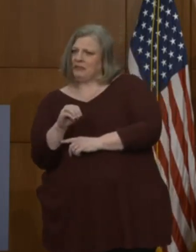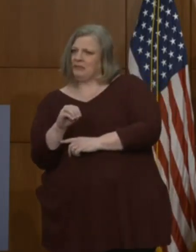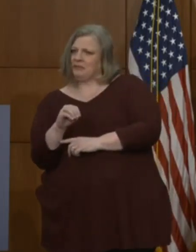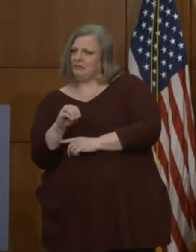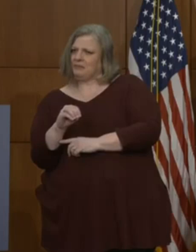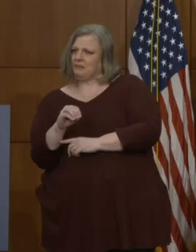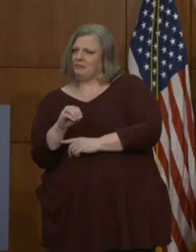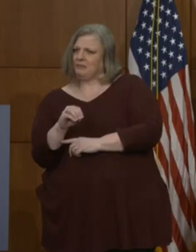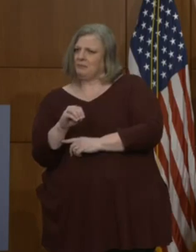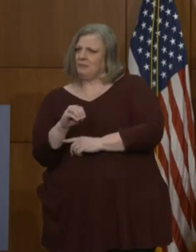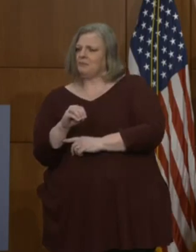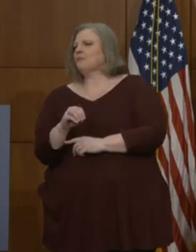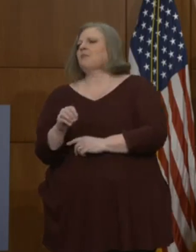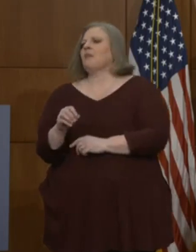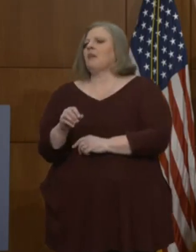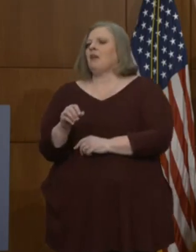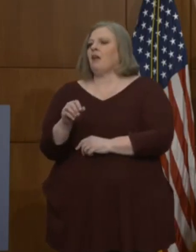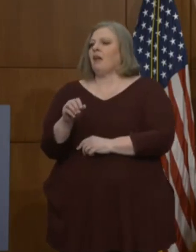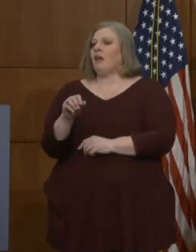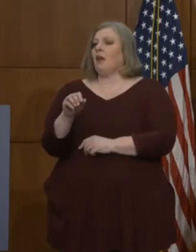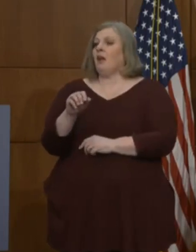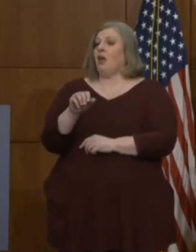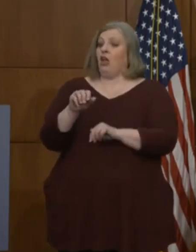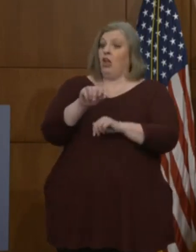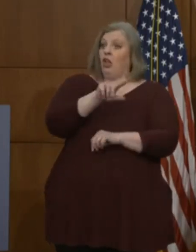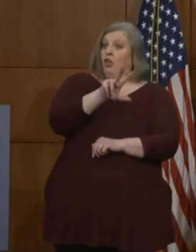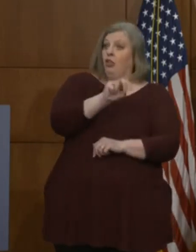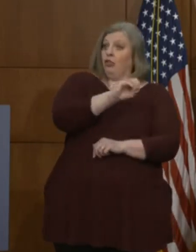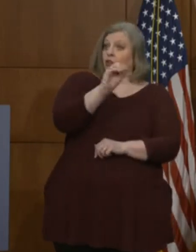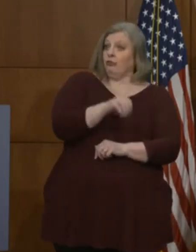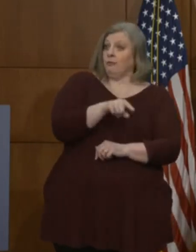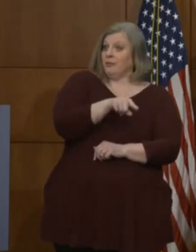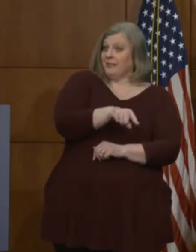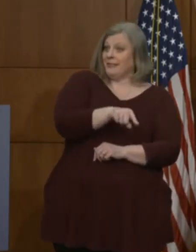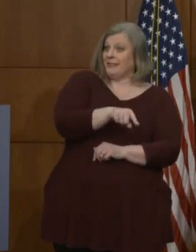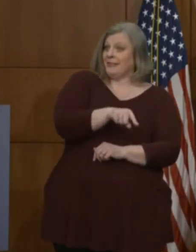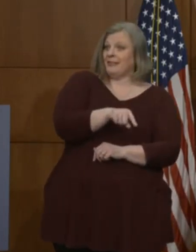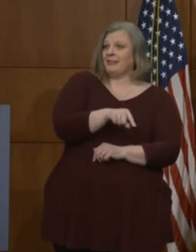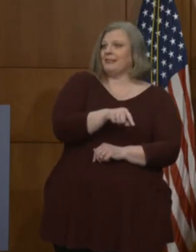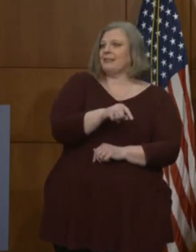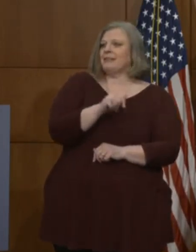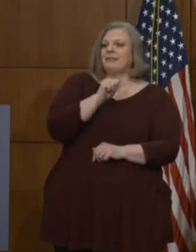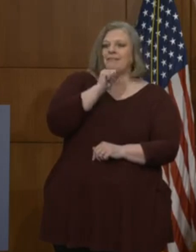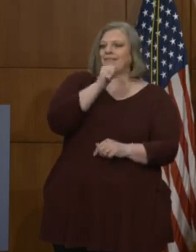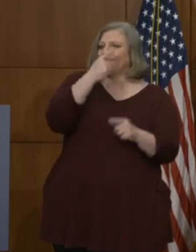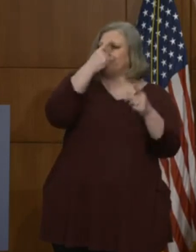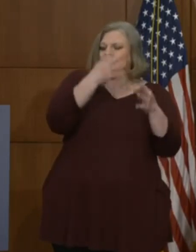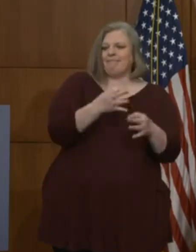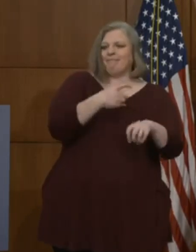THEN THERE ARE ABOUT 7% OF THE KIDS THERE ARE DETERMINANT. THE KIDS THERE ARE DETERMINANT. THE OTHER 30% ABOUT. ARE OTHER 30% ABOUT. ARE INDETERMINATE KNOWS KIDS THE